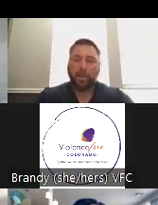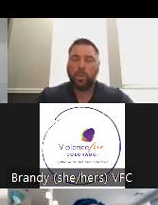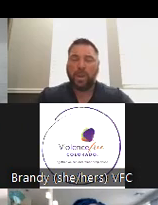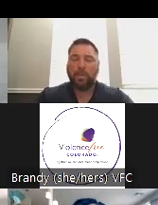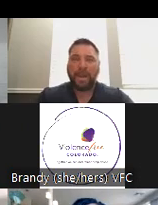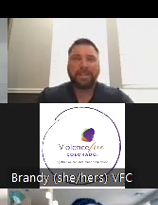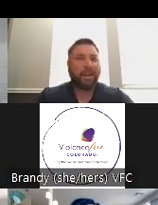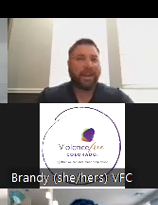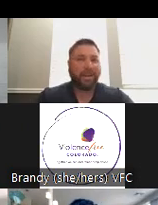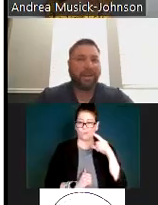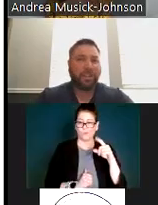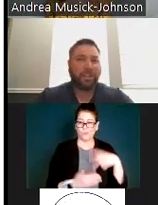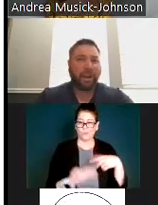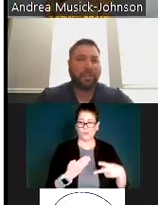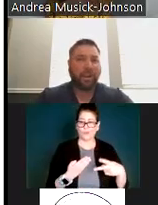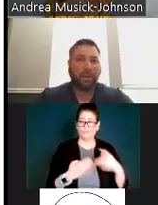We are based out of the county sheriffs of Colorado.